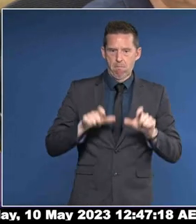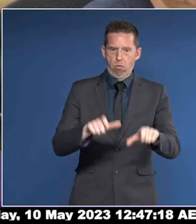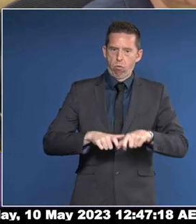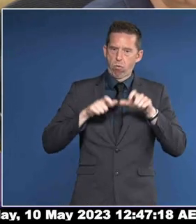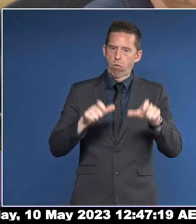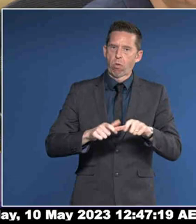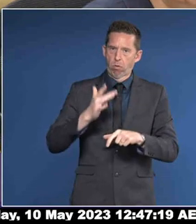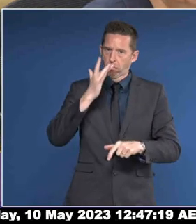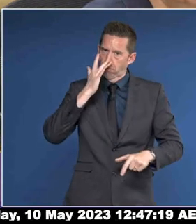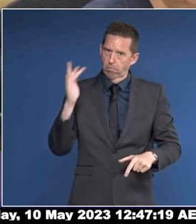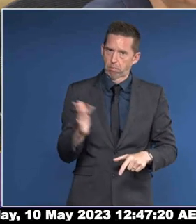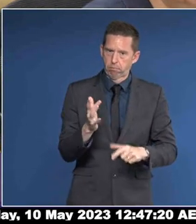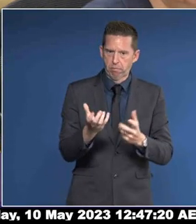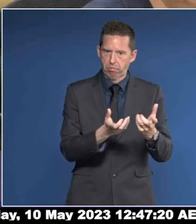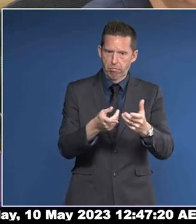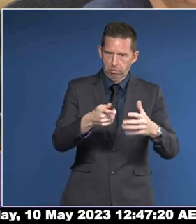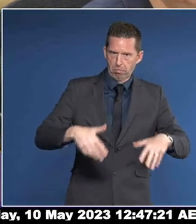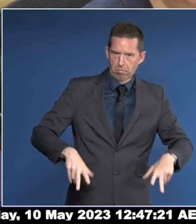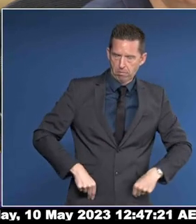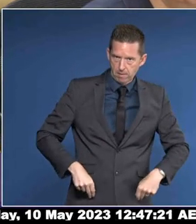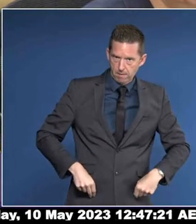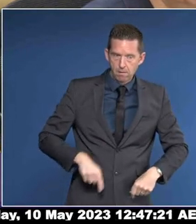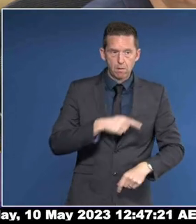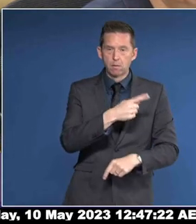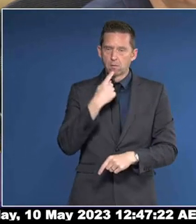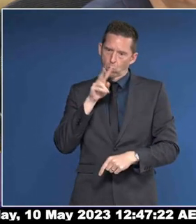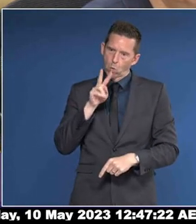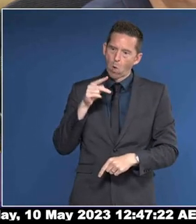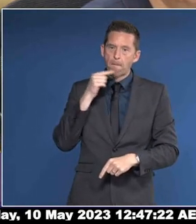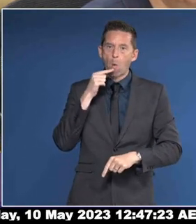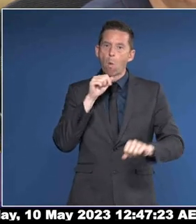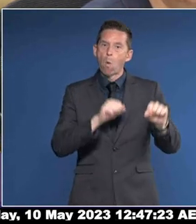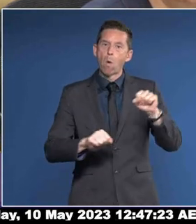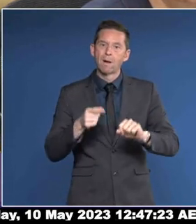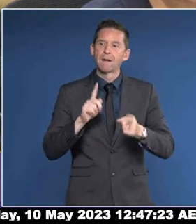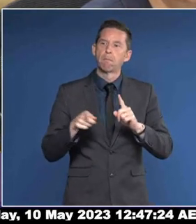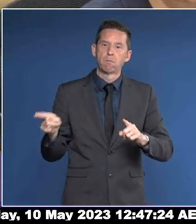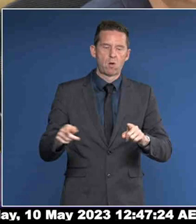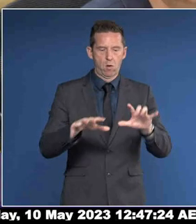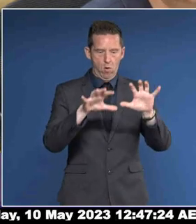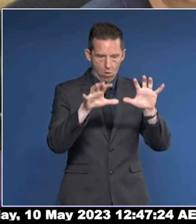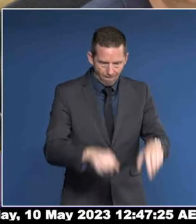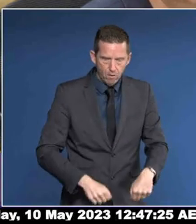The boys were washed once a day, which involved stripping their clothes and nappies off and throwing a bucket of bore water over them.